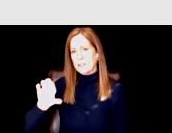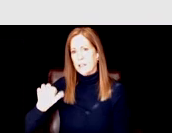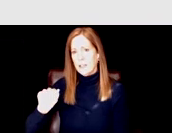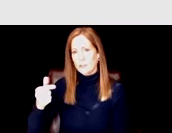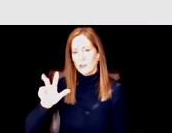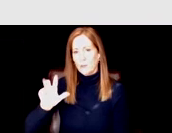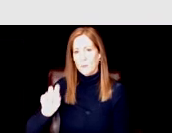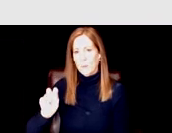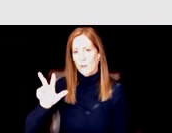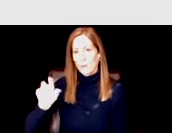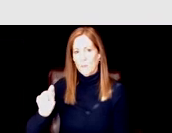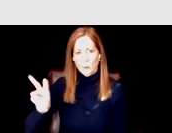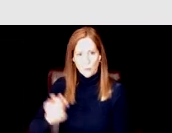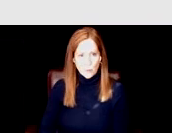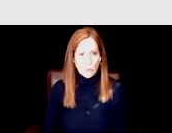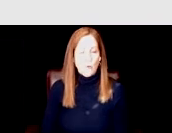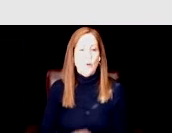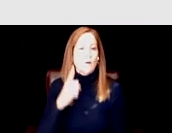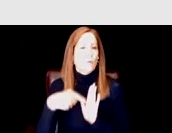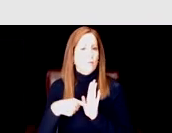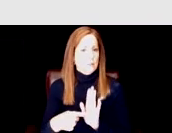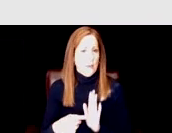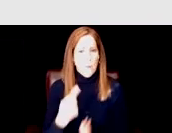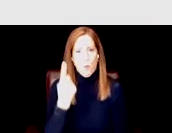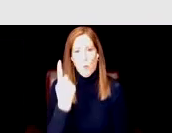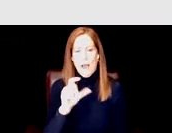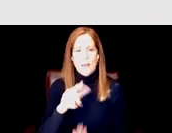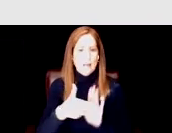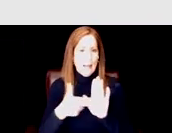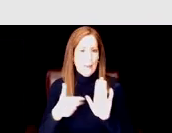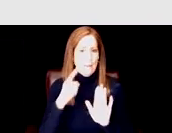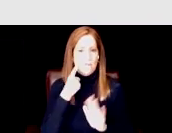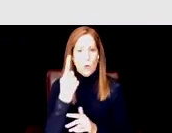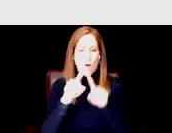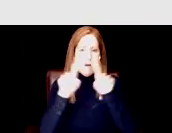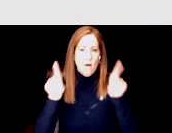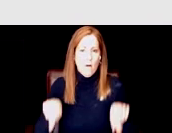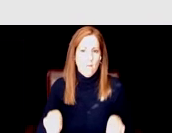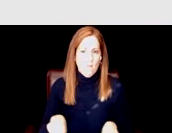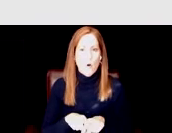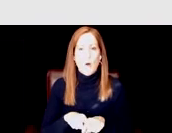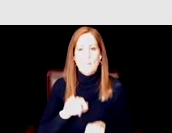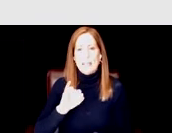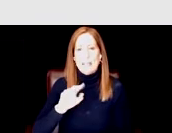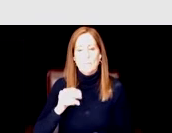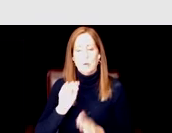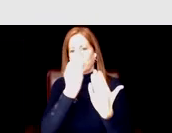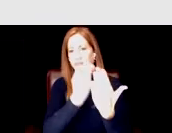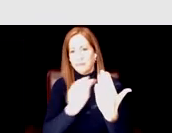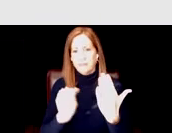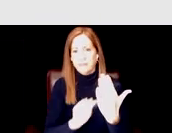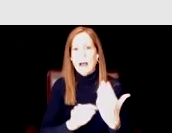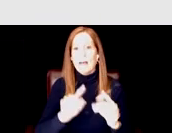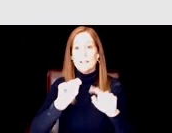A simple example of a single label for a single-input field, have the text that serves as a label for